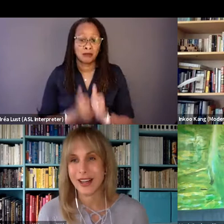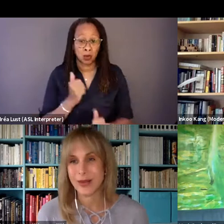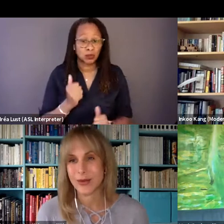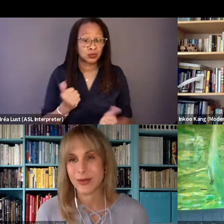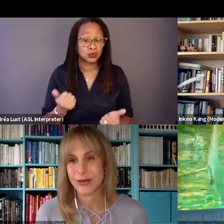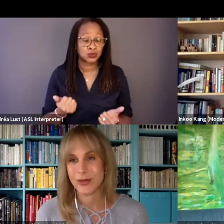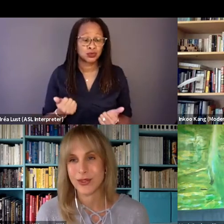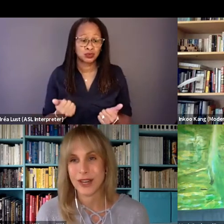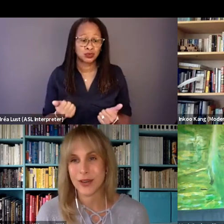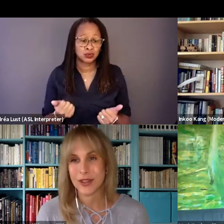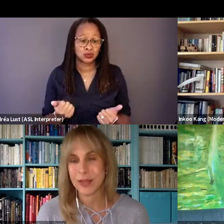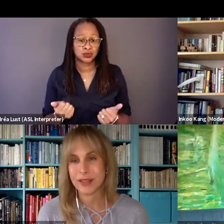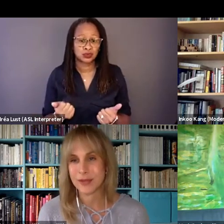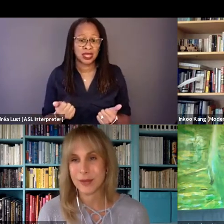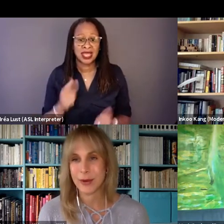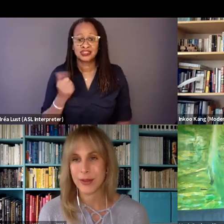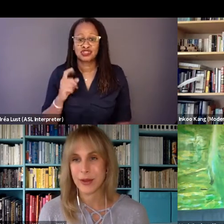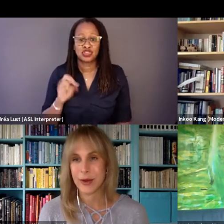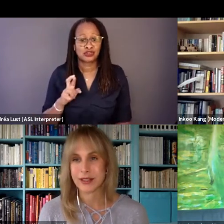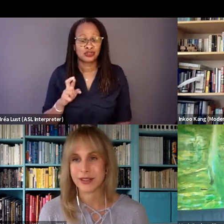of gender expansive people in the US